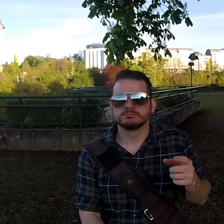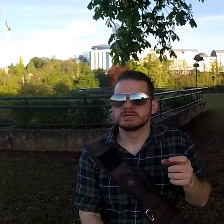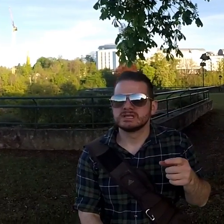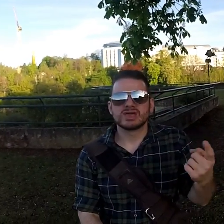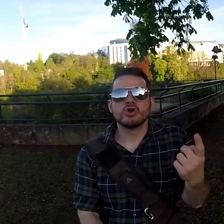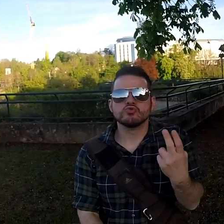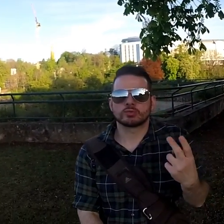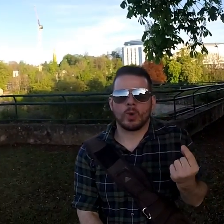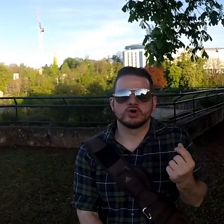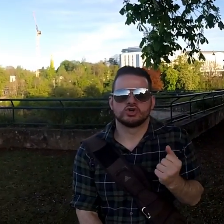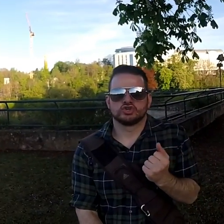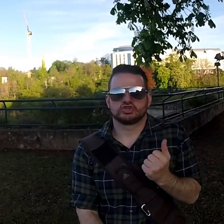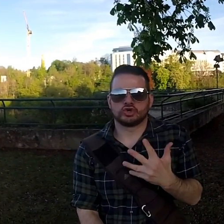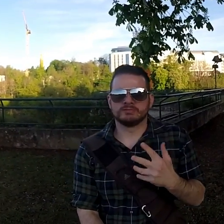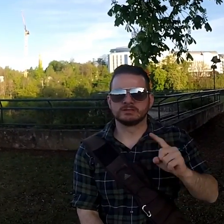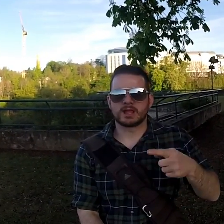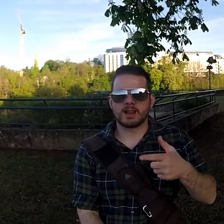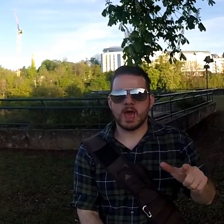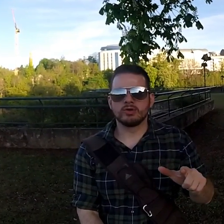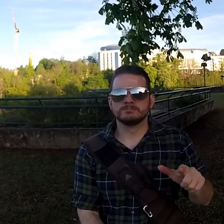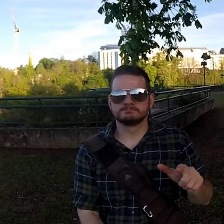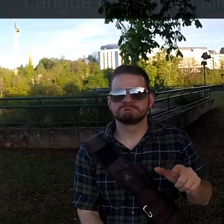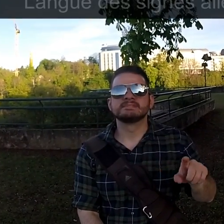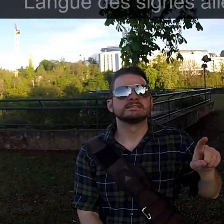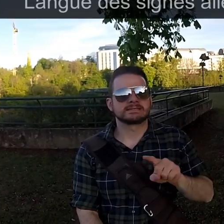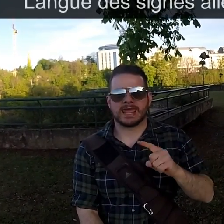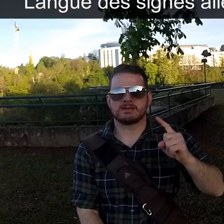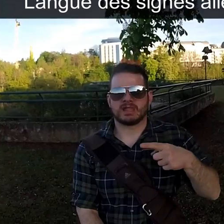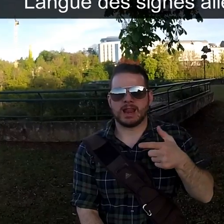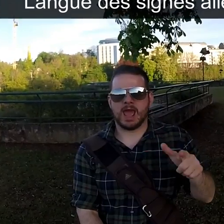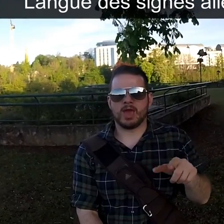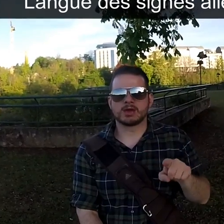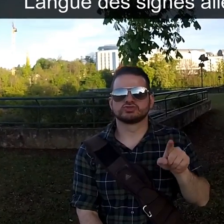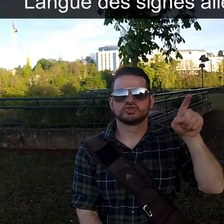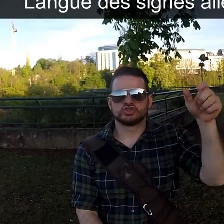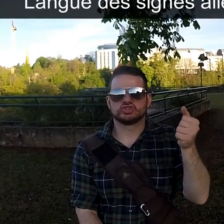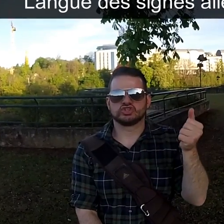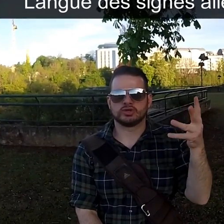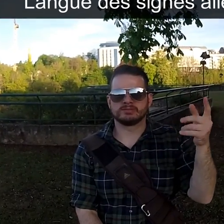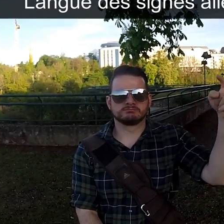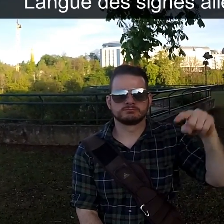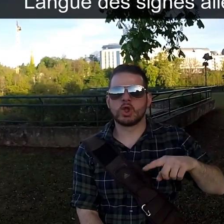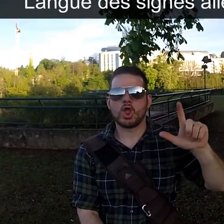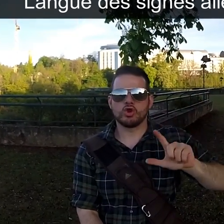They use German Sign Language. It is the same sign language as they use in Germany.